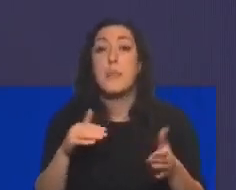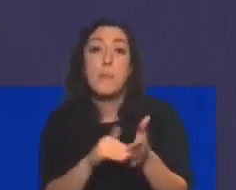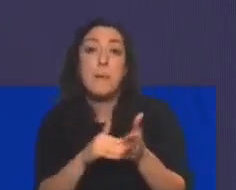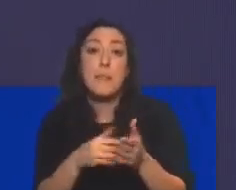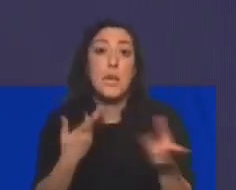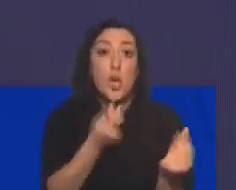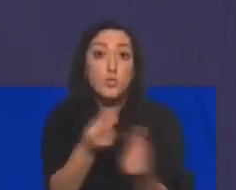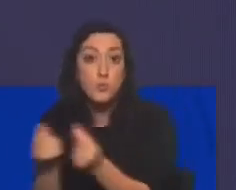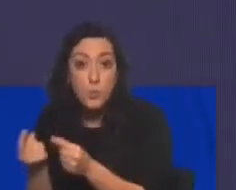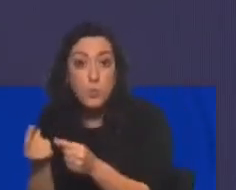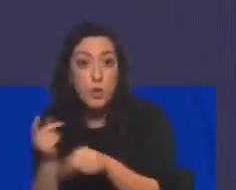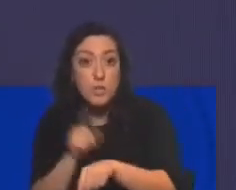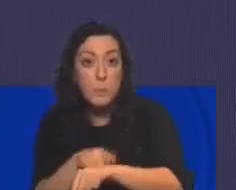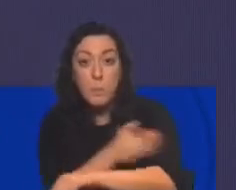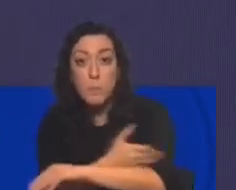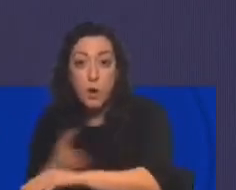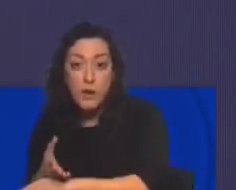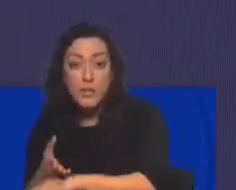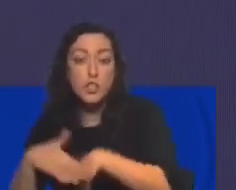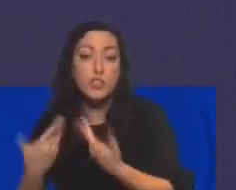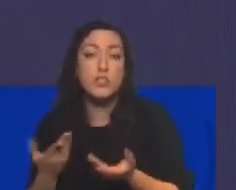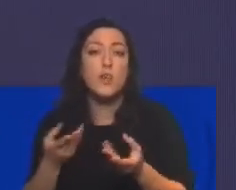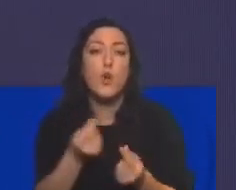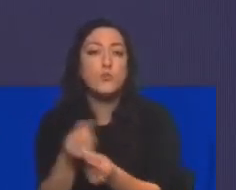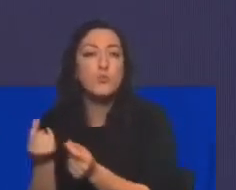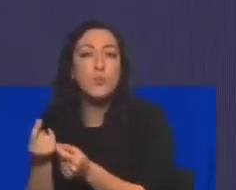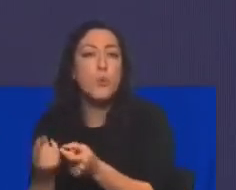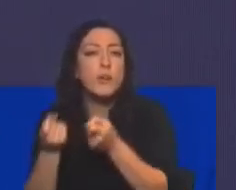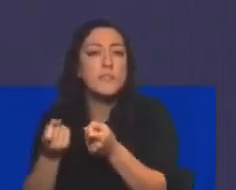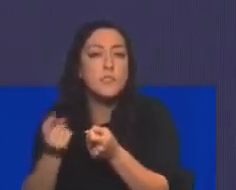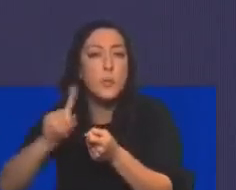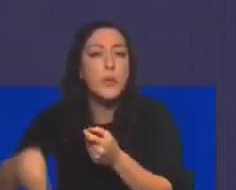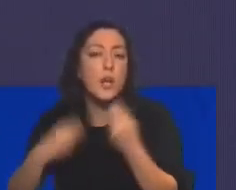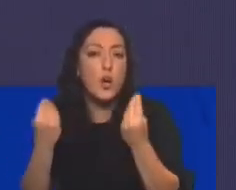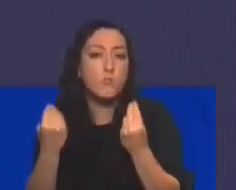consumption. I have to know where the demand for consumption comes from. If